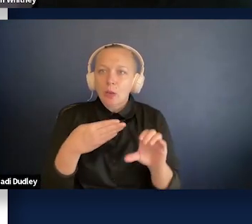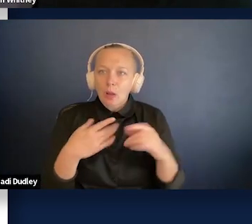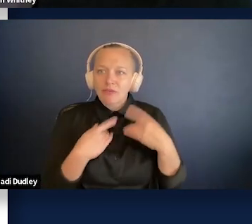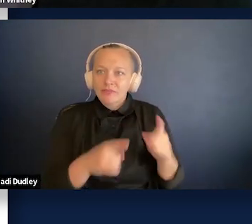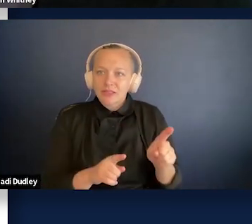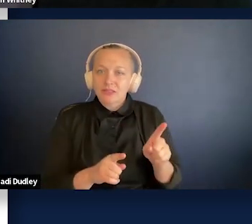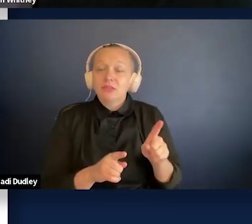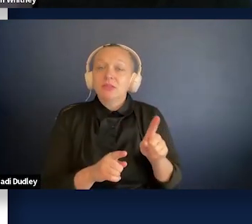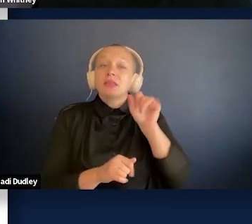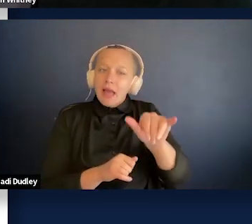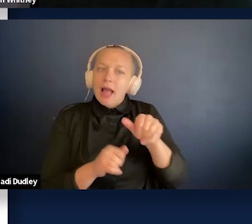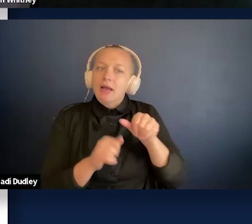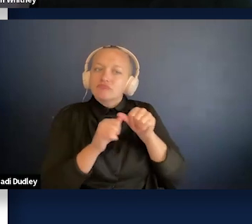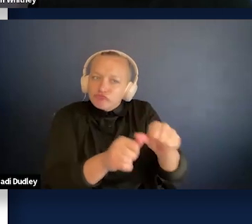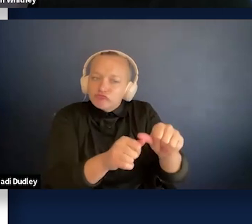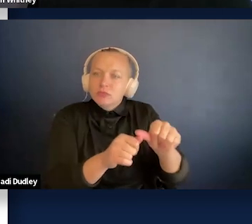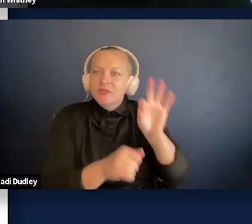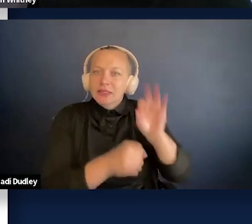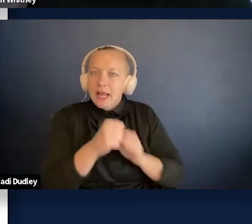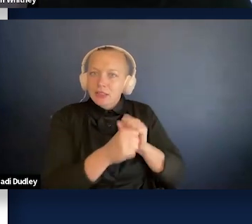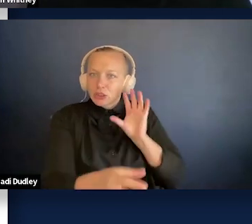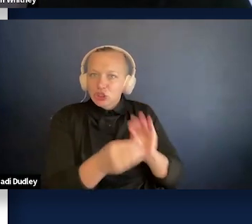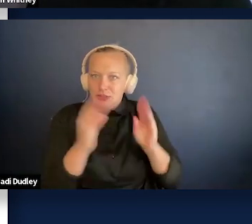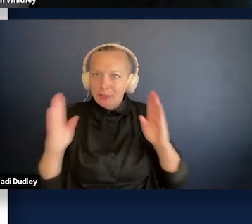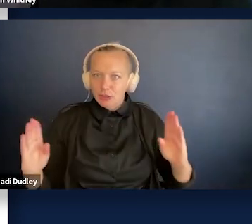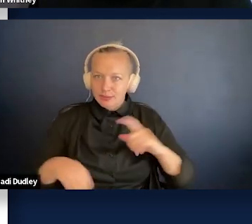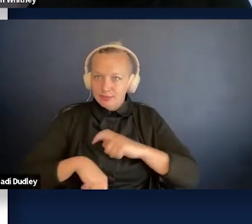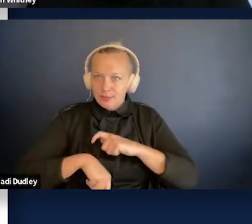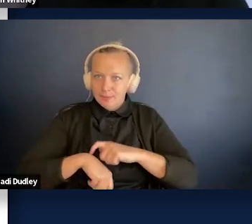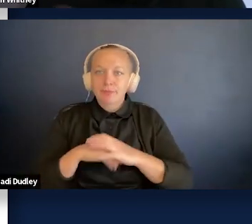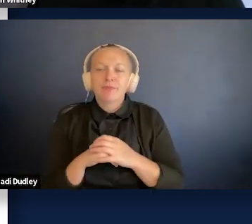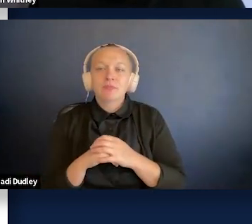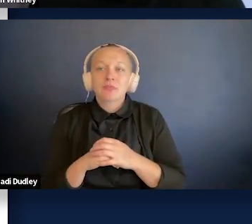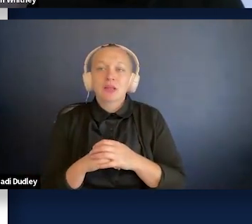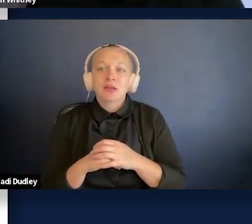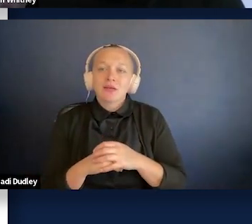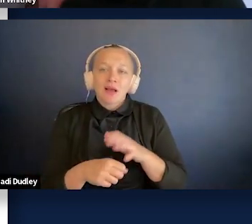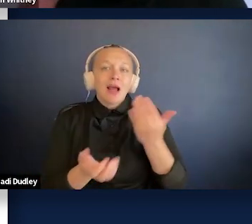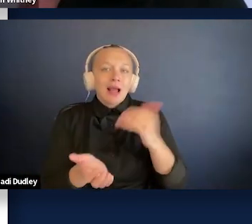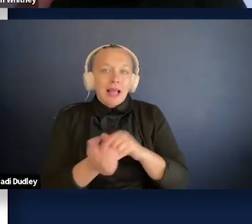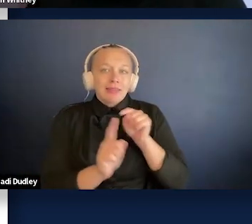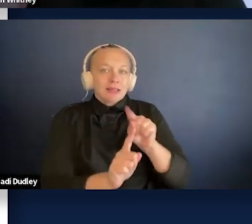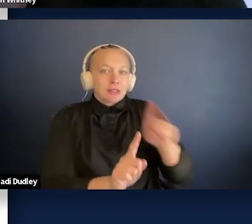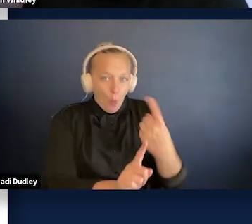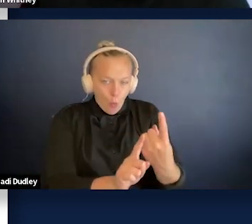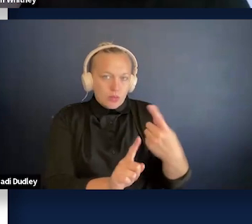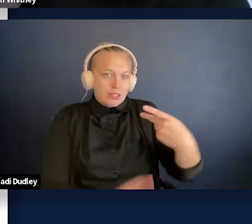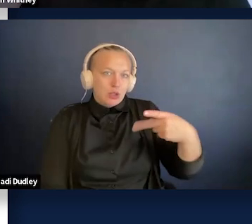Um, there… there weren't enough, uh, events for invasive pneumococcal disease, so we're only looking at pneumococcal pneumonia.